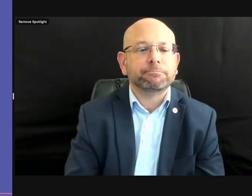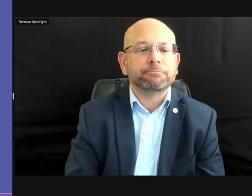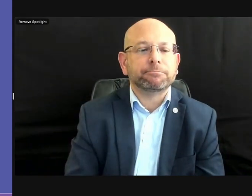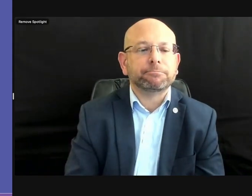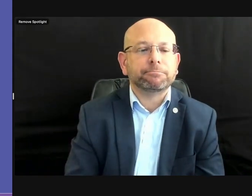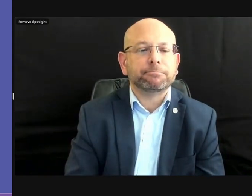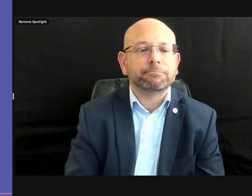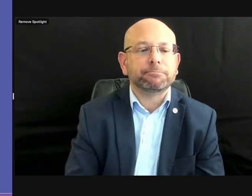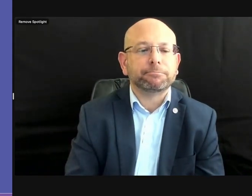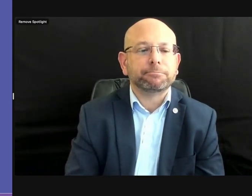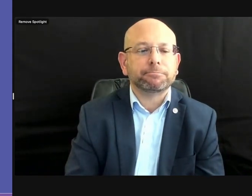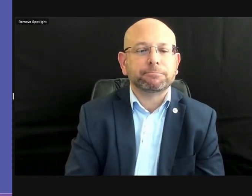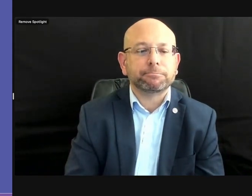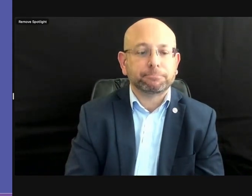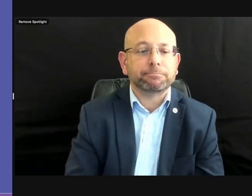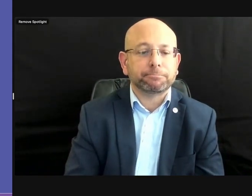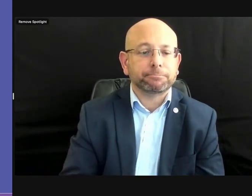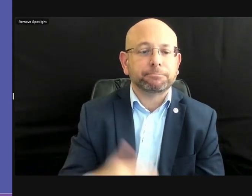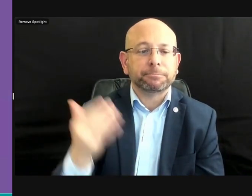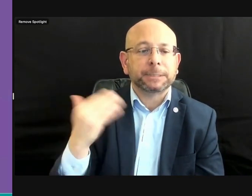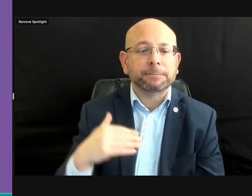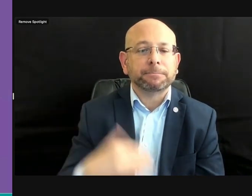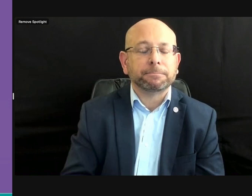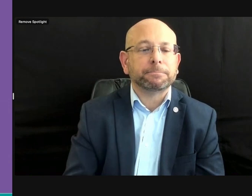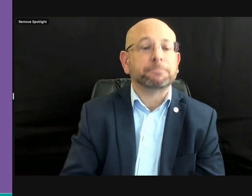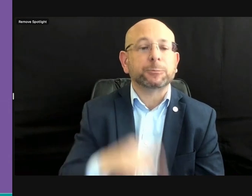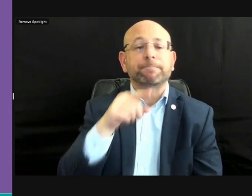Next slide, please. Mm-hmm. Next.